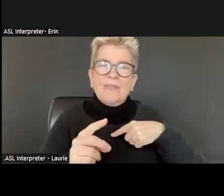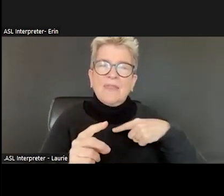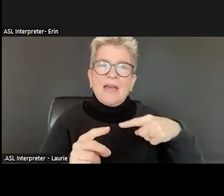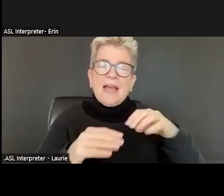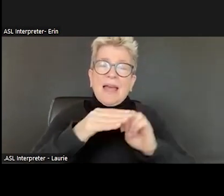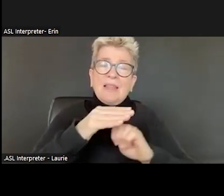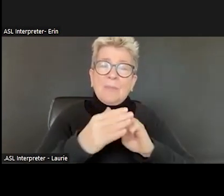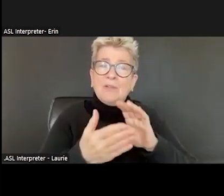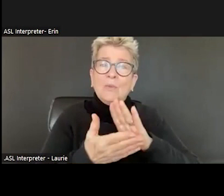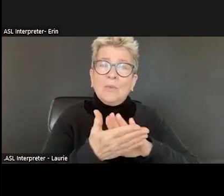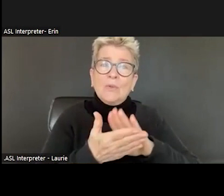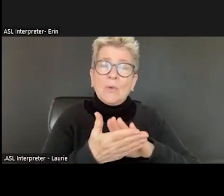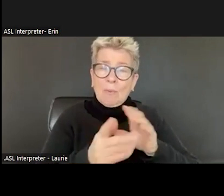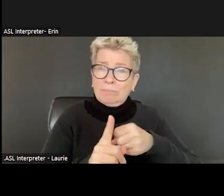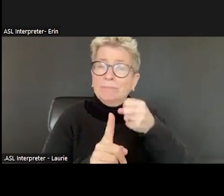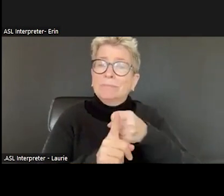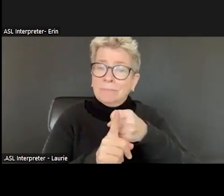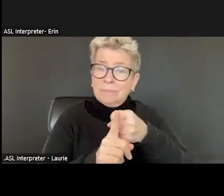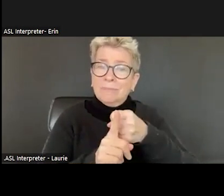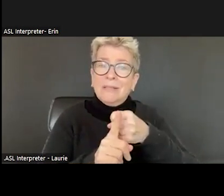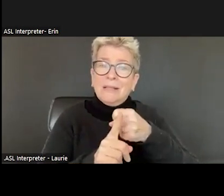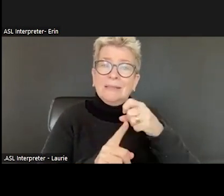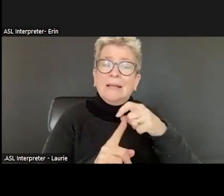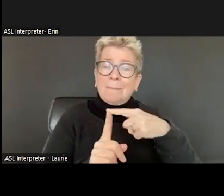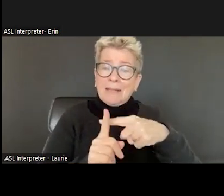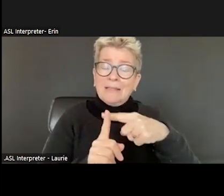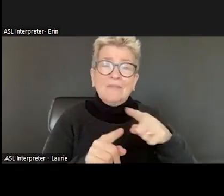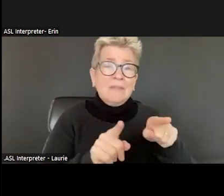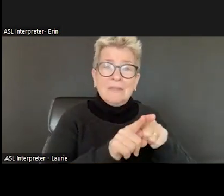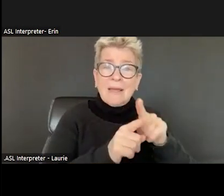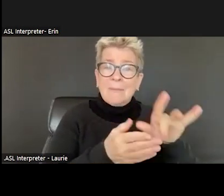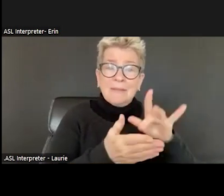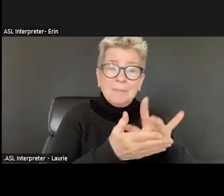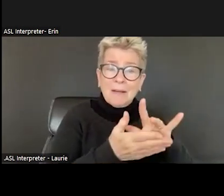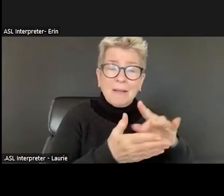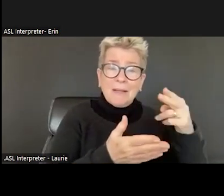education as well as middle and high school; so it's not just high school that is you know,